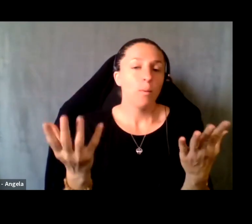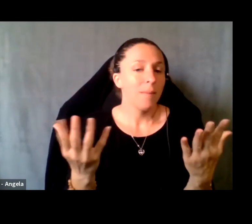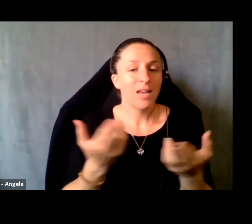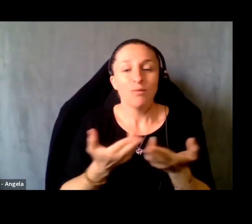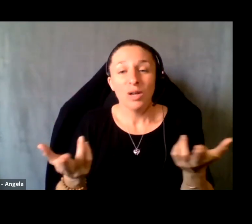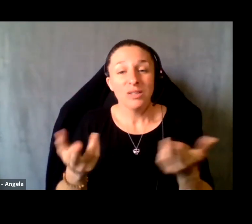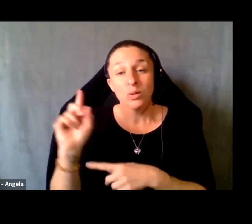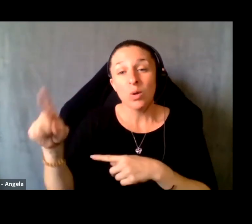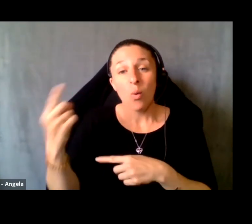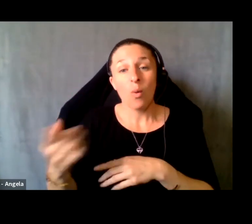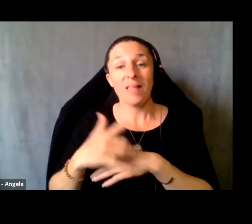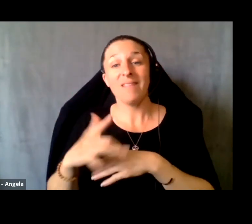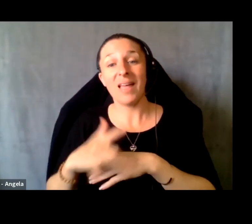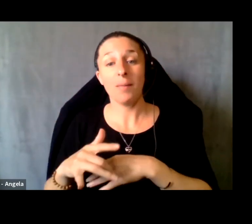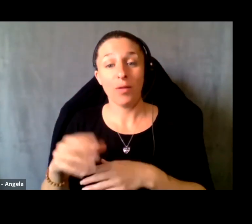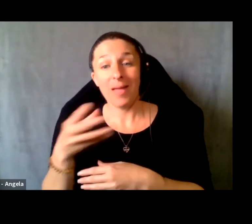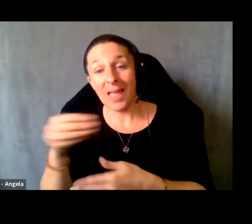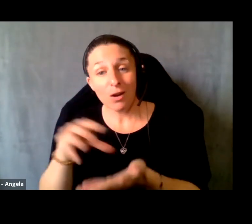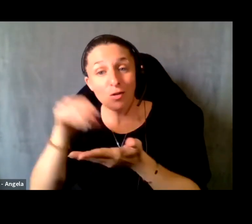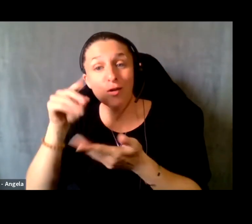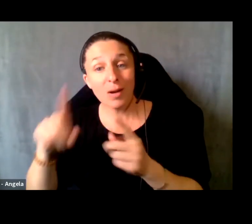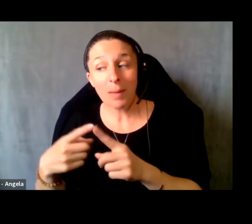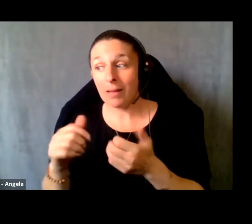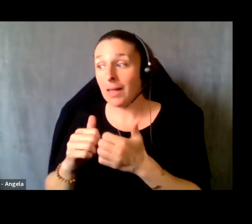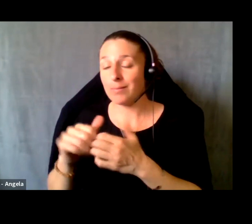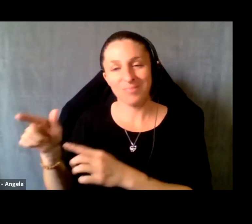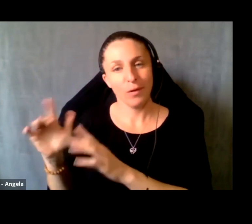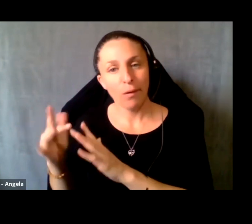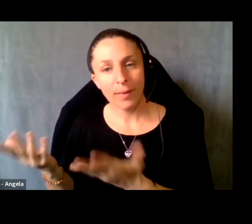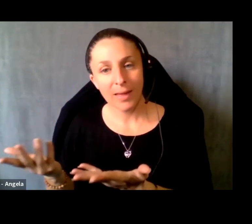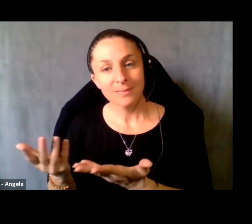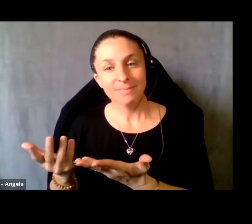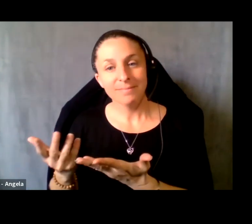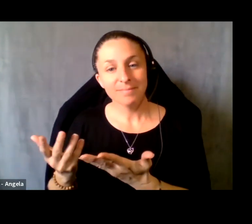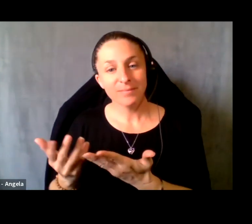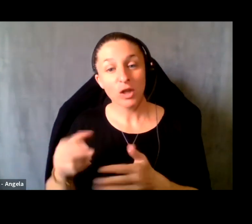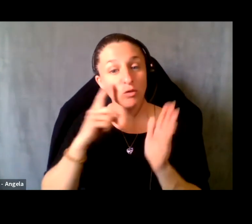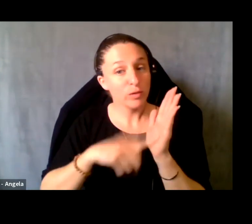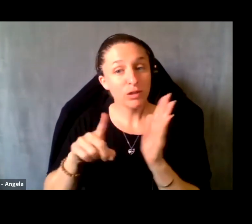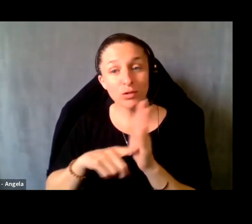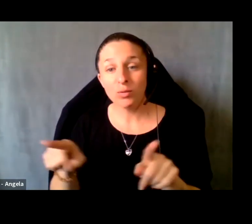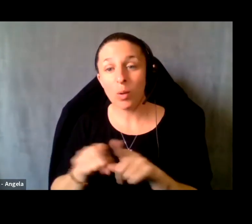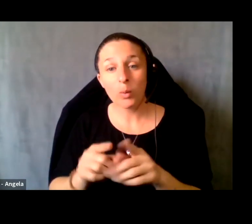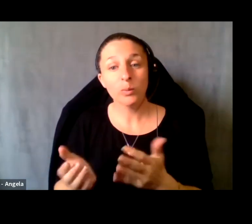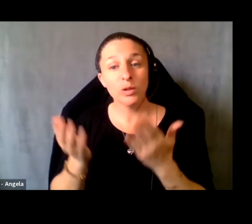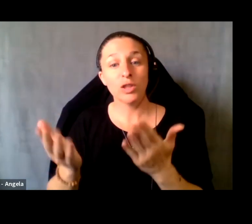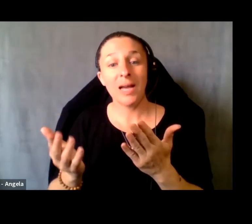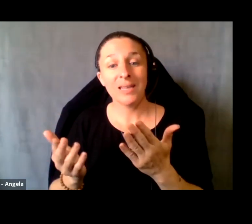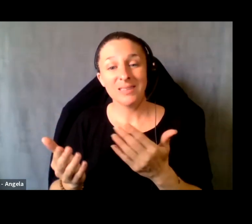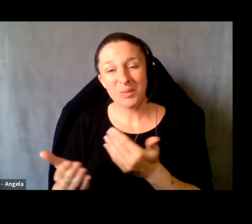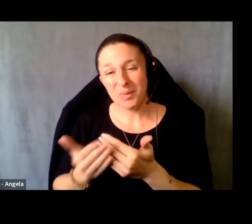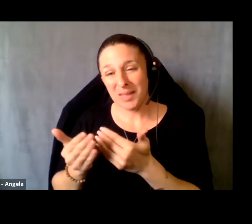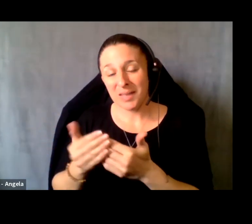available and learned about online. Research also suggests that nearly one in 4 adults,